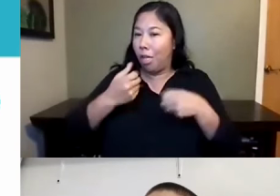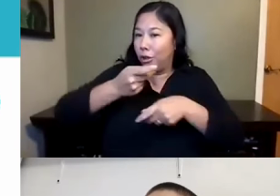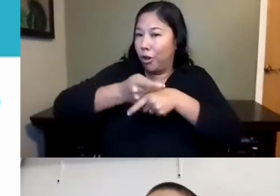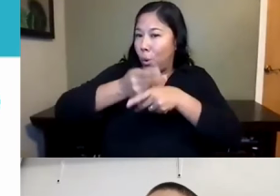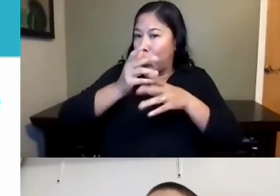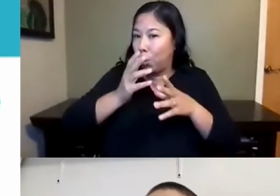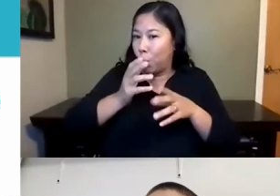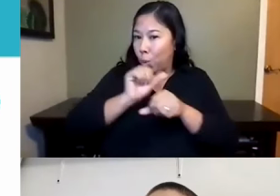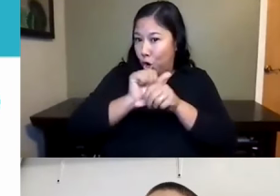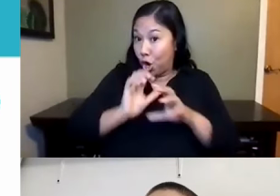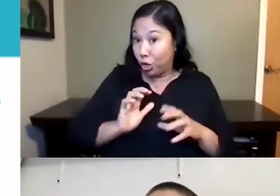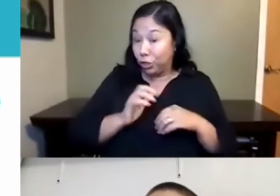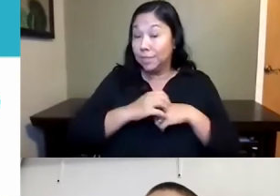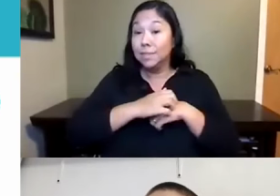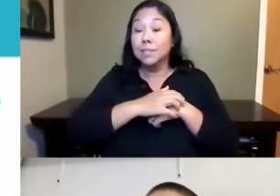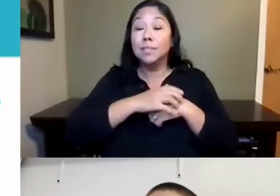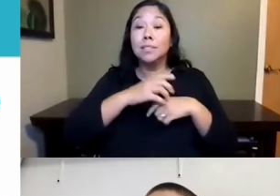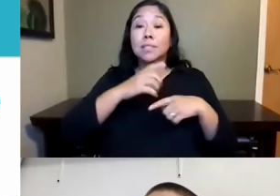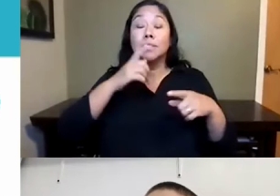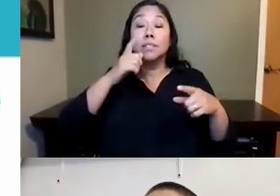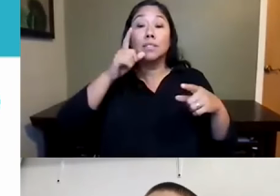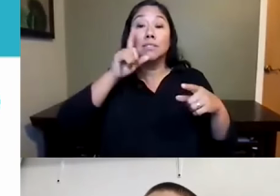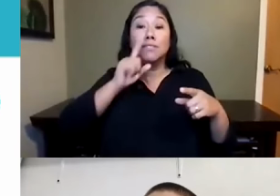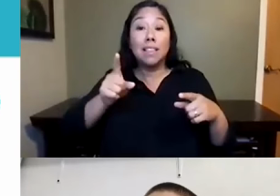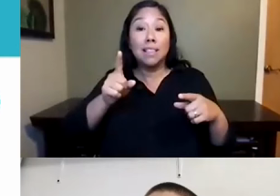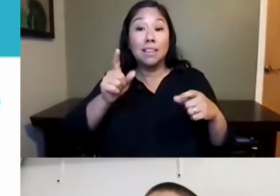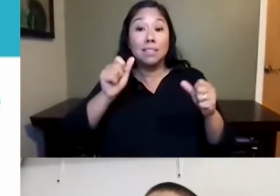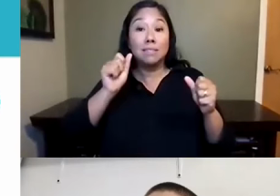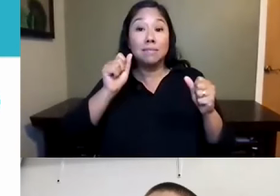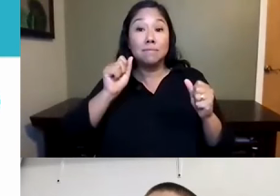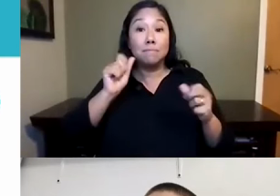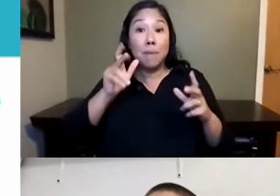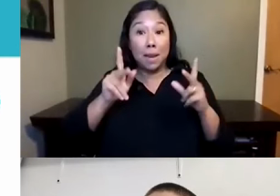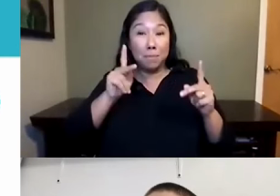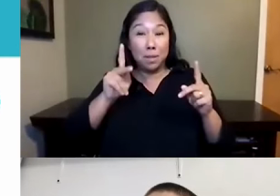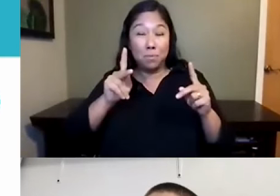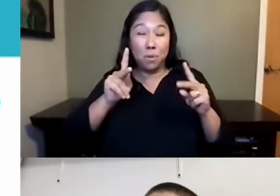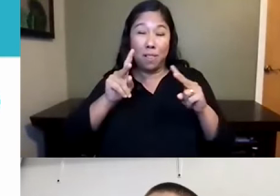is how many more people are being extremely affected by it and have extreme symptoms.